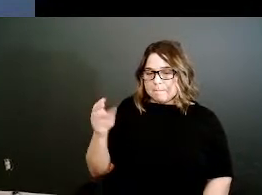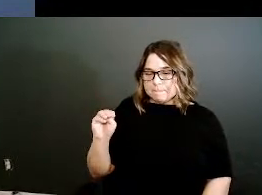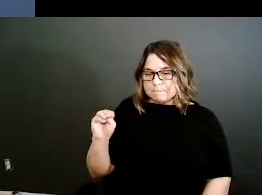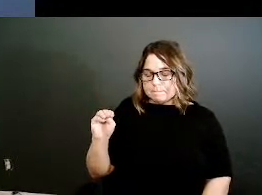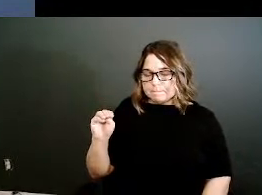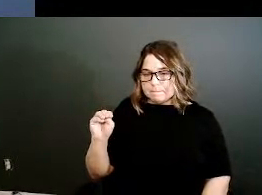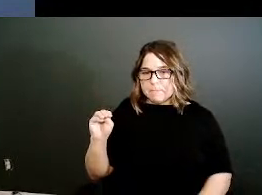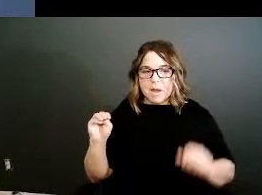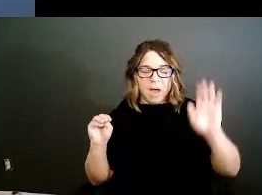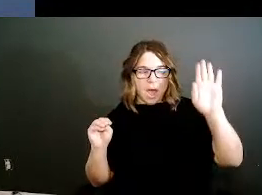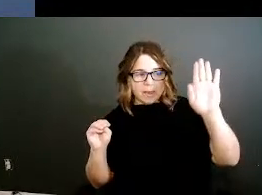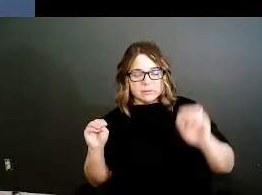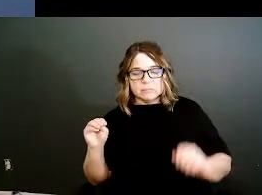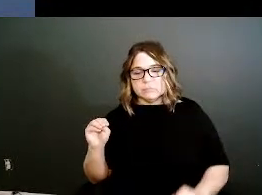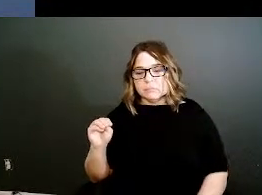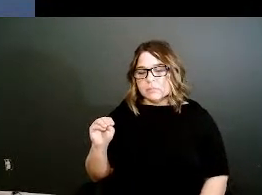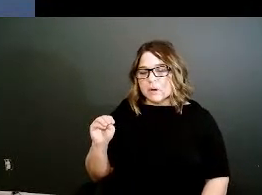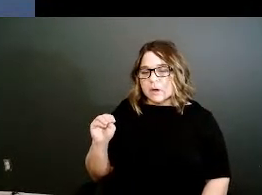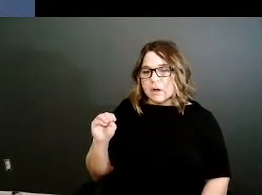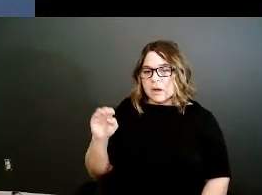≫ COUNCIL PRESIDENT BENDER: THAT CARRIES AND ITEMS 4 THROUGH 6 ARE ADOPTED.